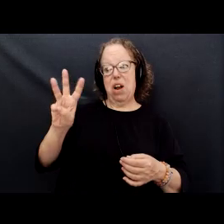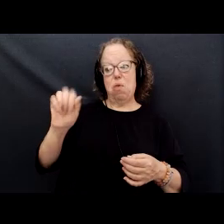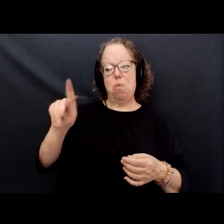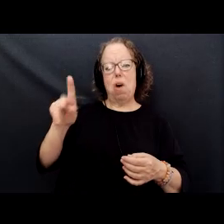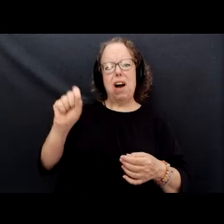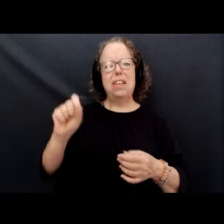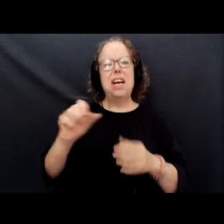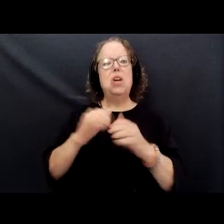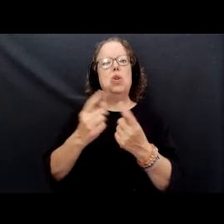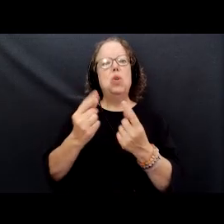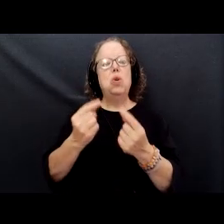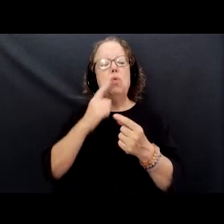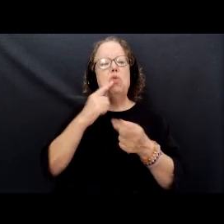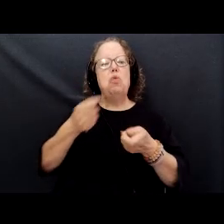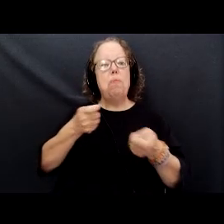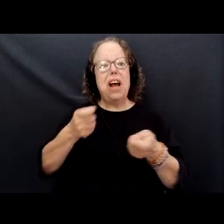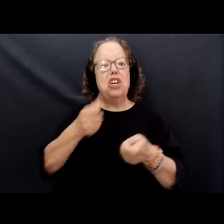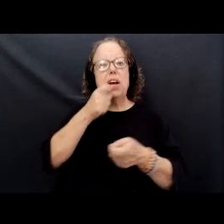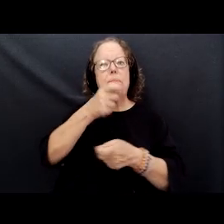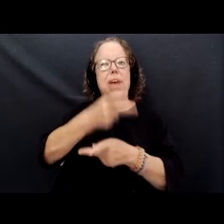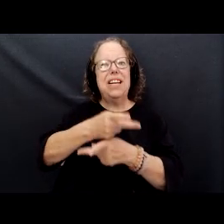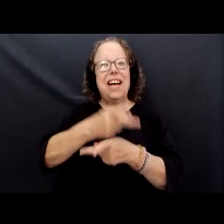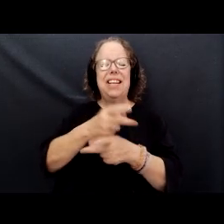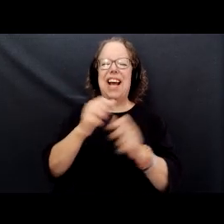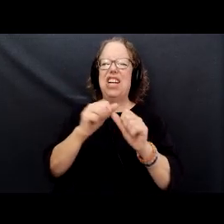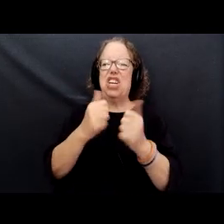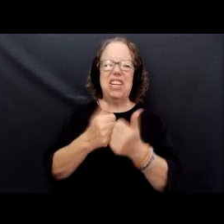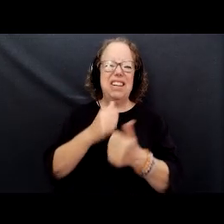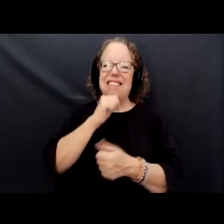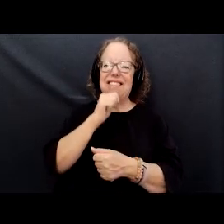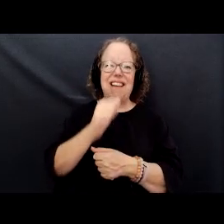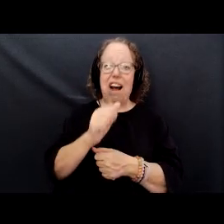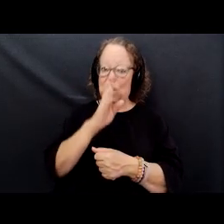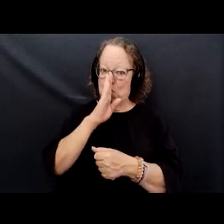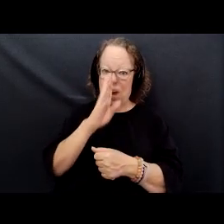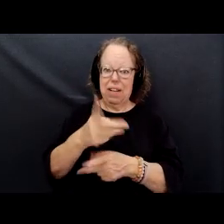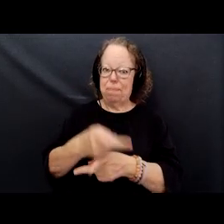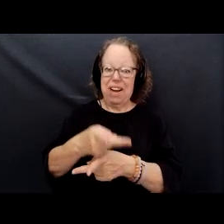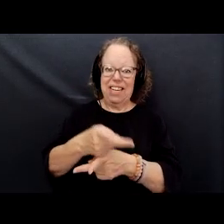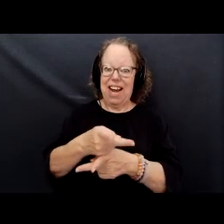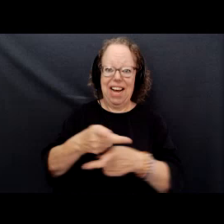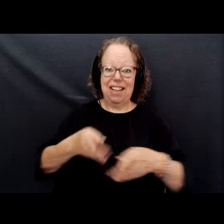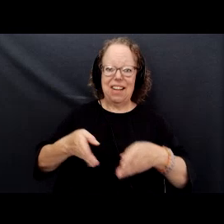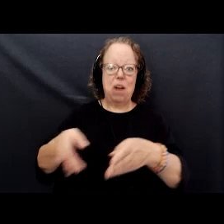state right of way. The agency does not directly maintain sidewalks within the state right of way.